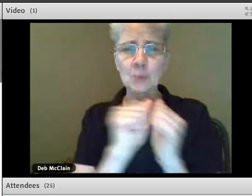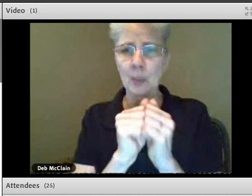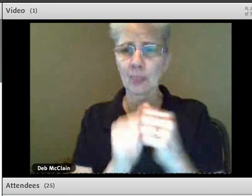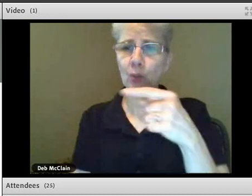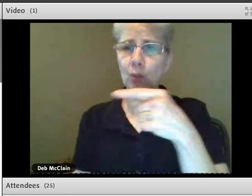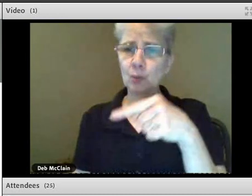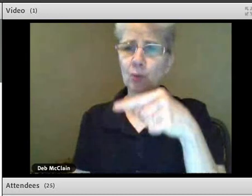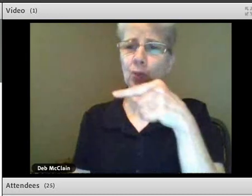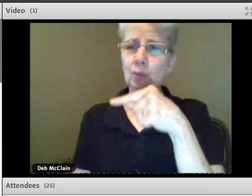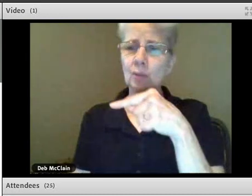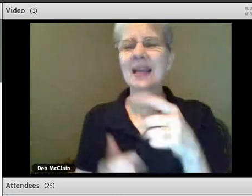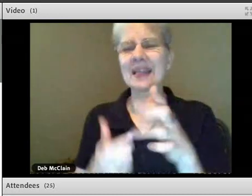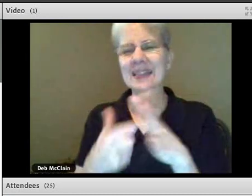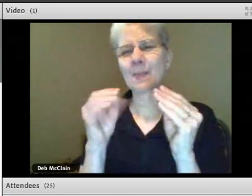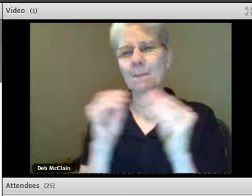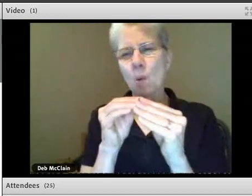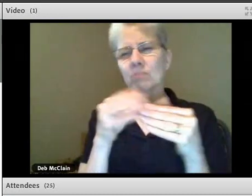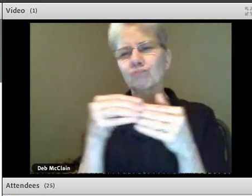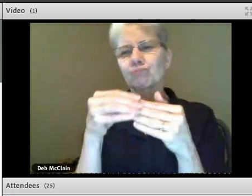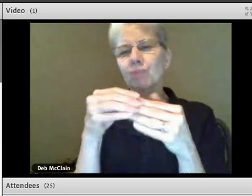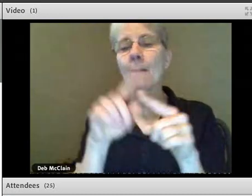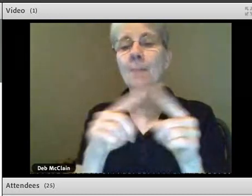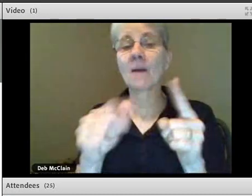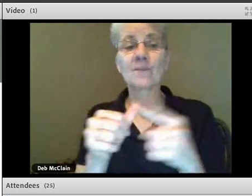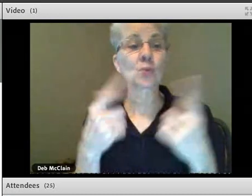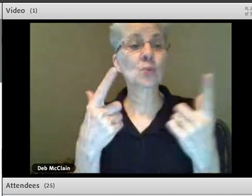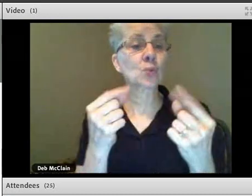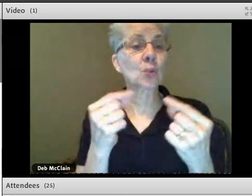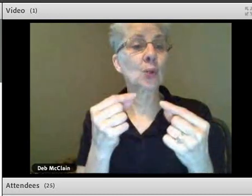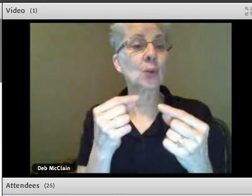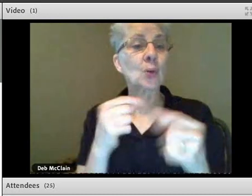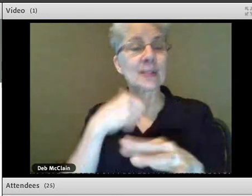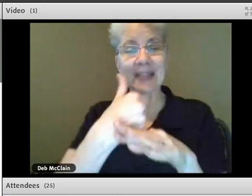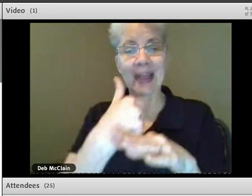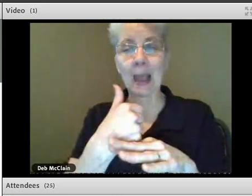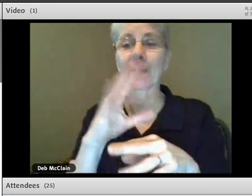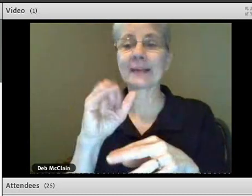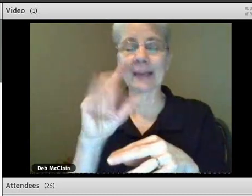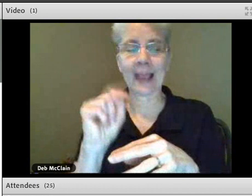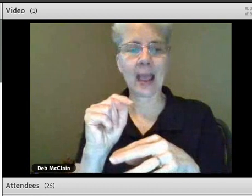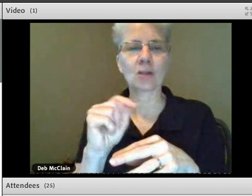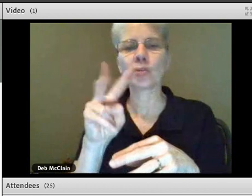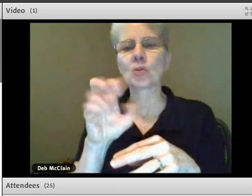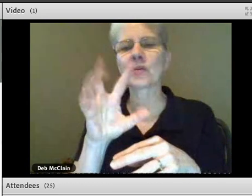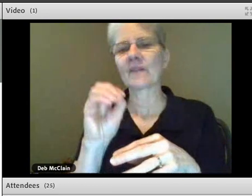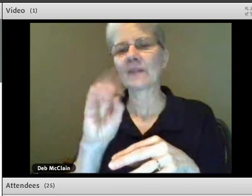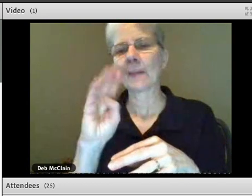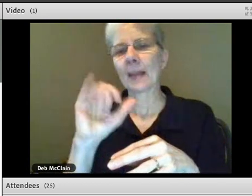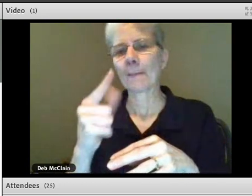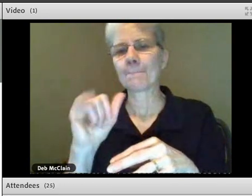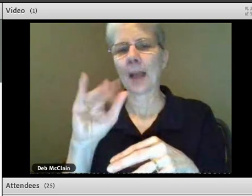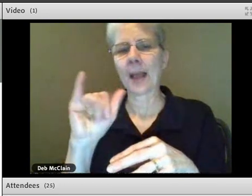because it takes a little bit more hand-holding. But the first thing to do is create an account. You get 250 megabytes for free to build your own courses,